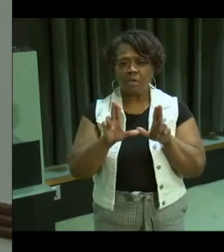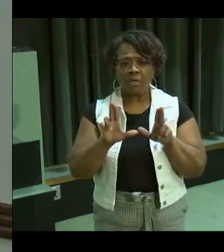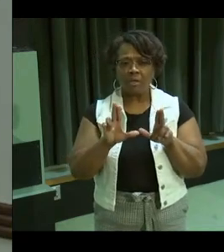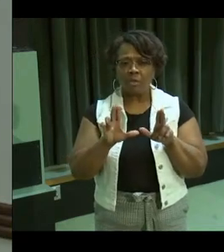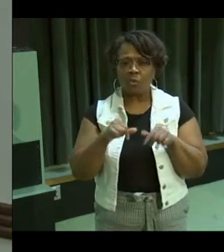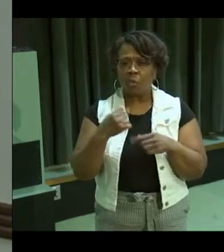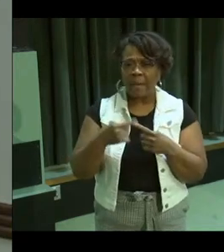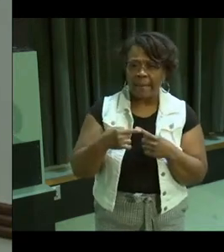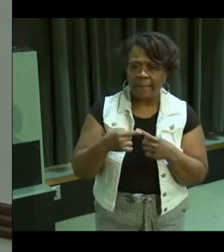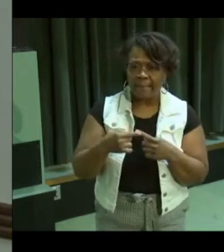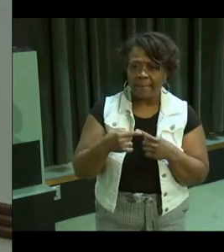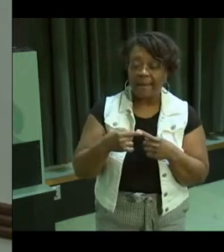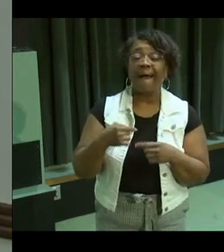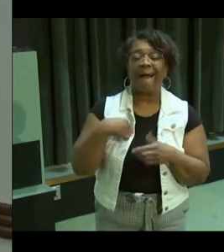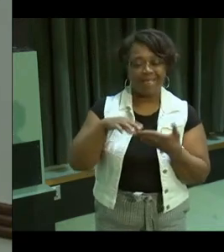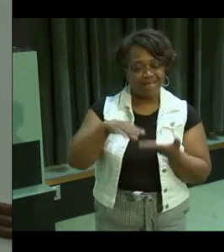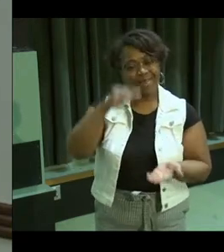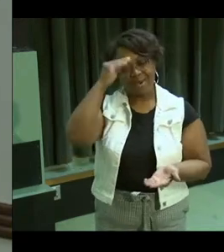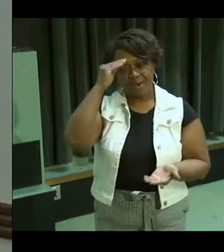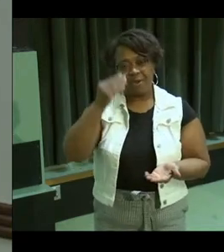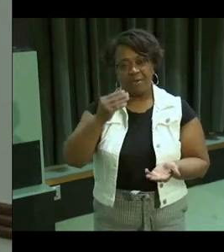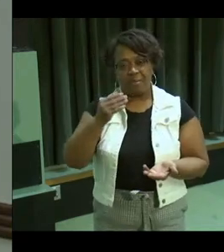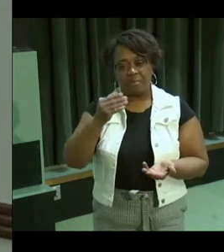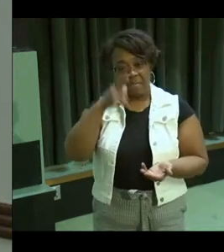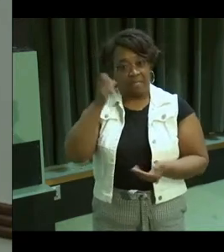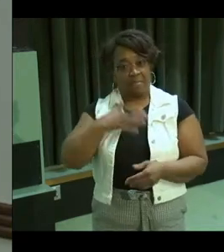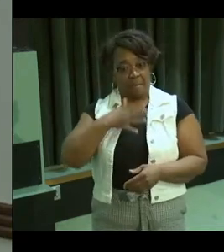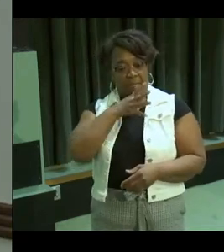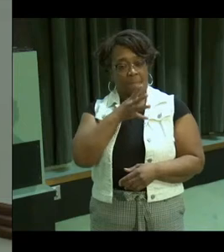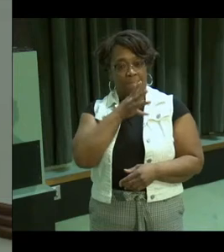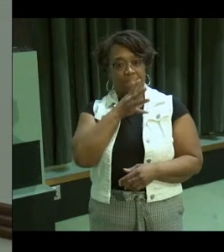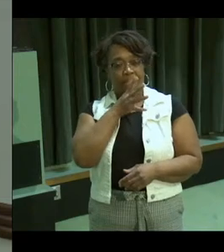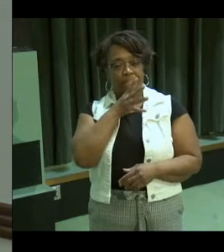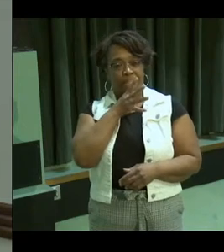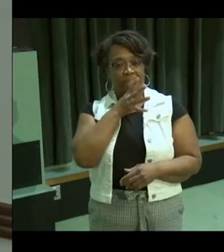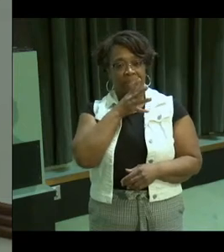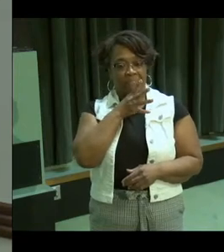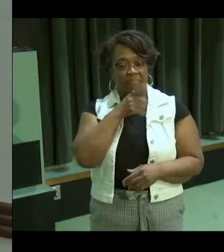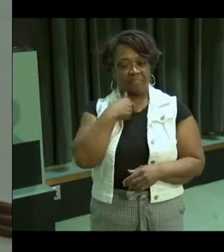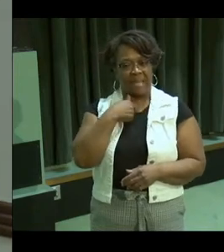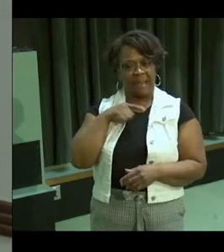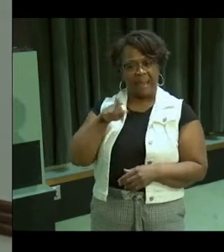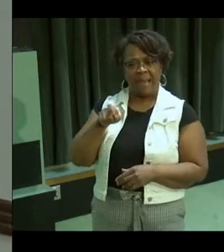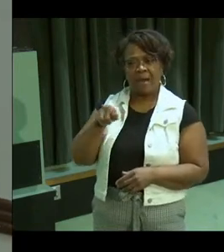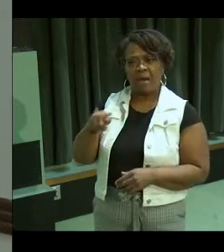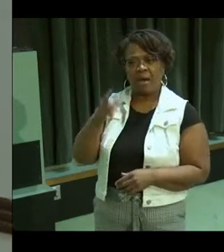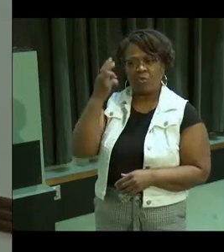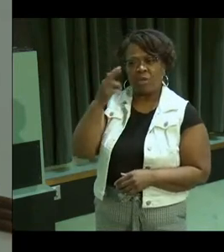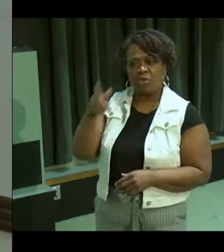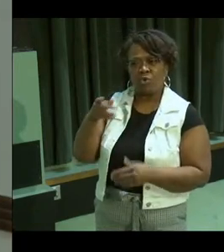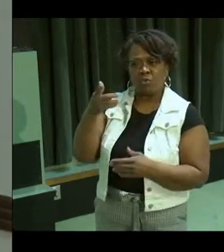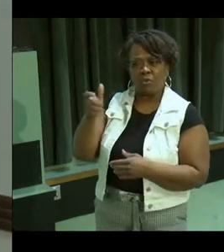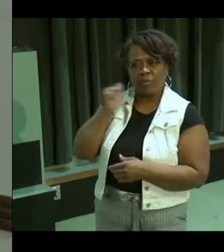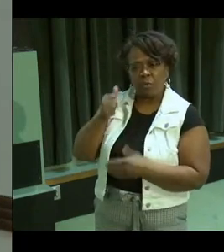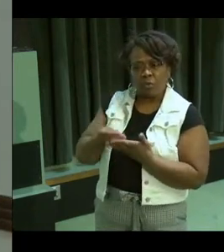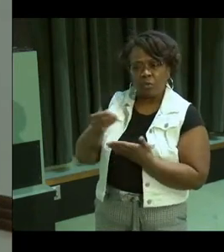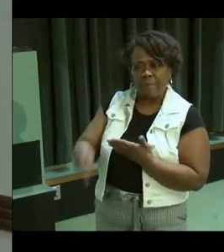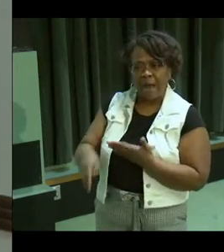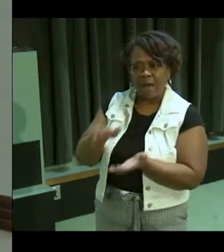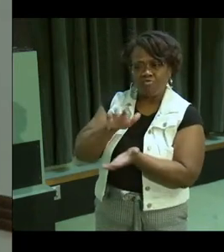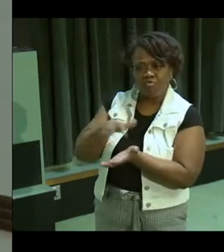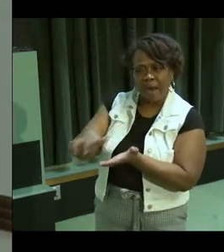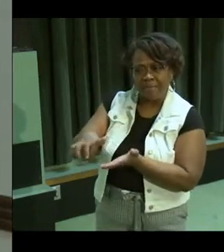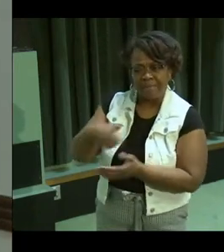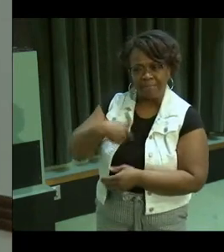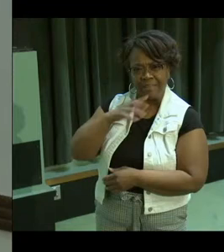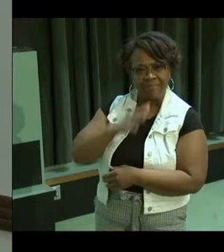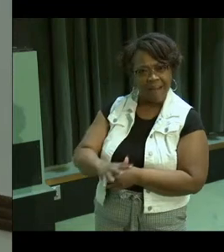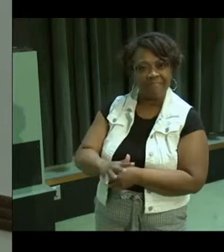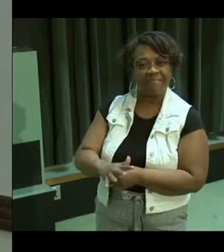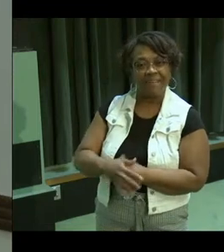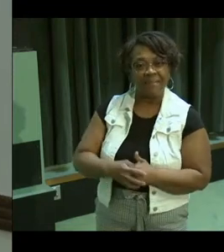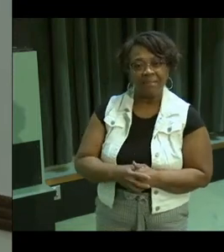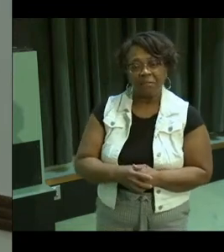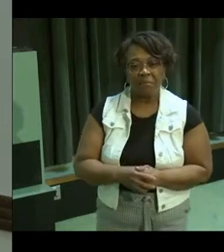unions from my mother. When I